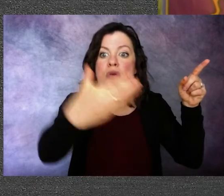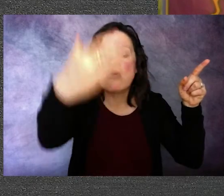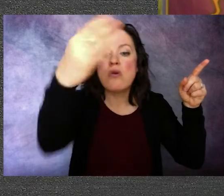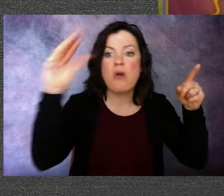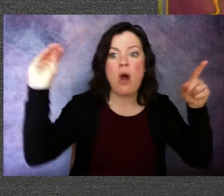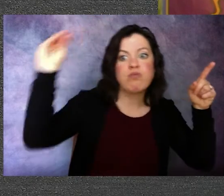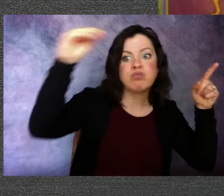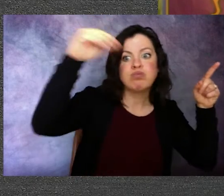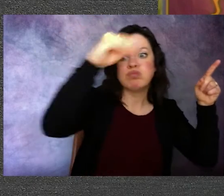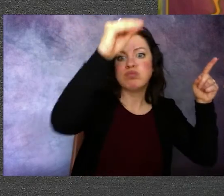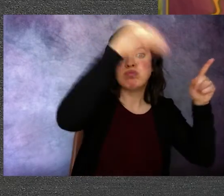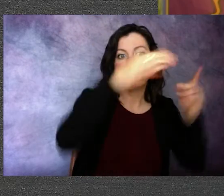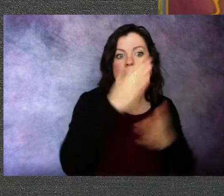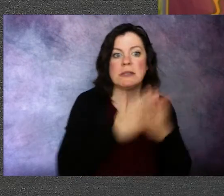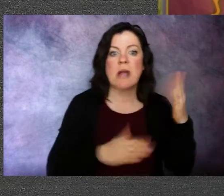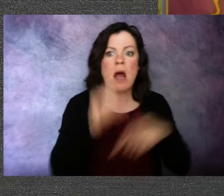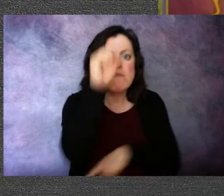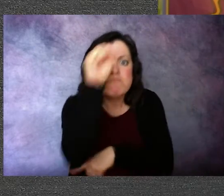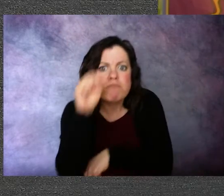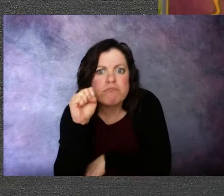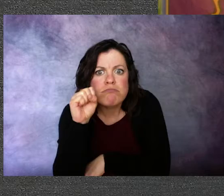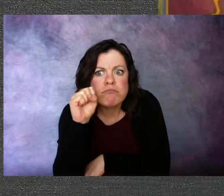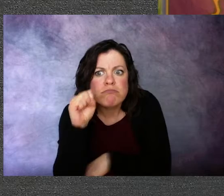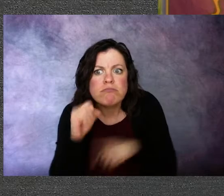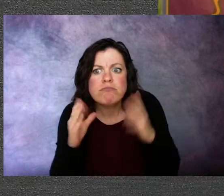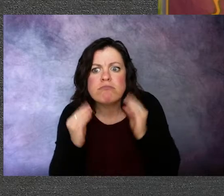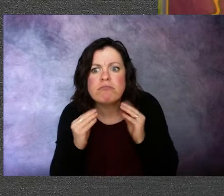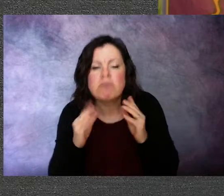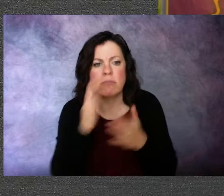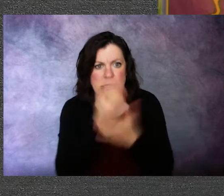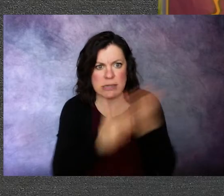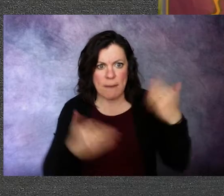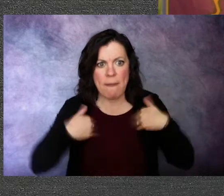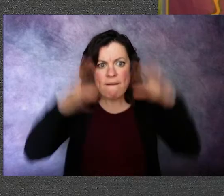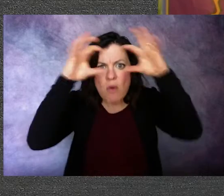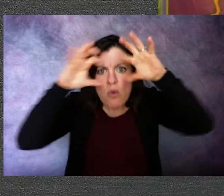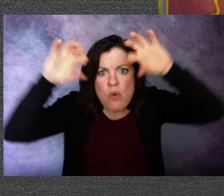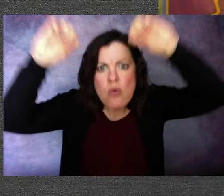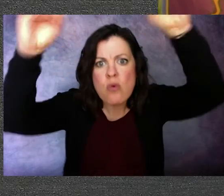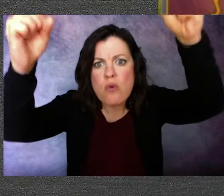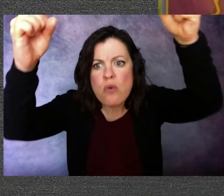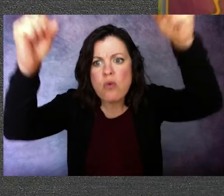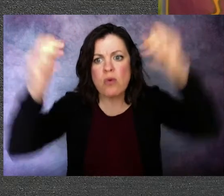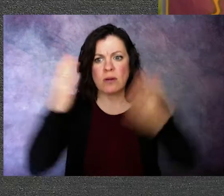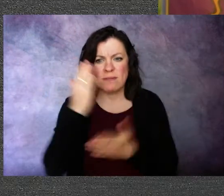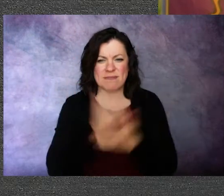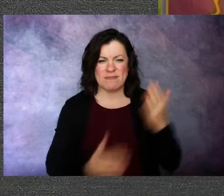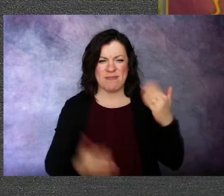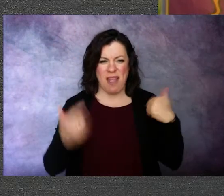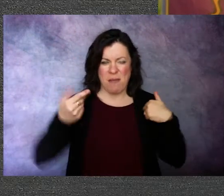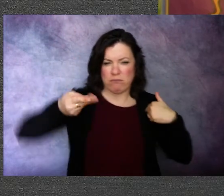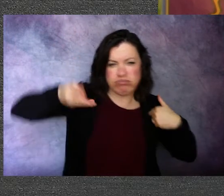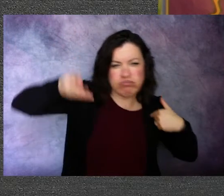Some of them have short necks. Some of them have horns. Some of them have spikes.